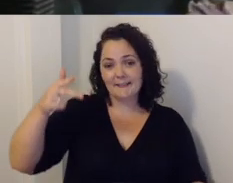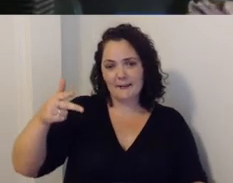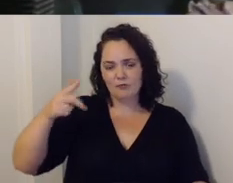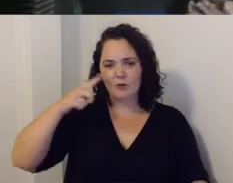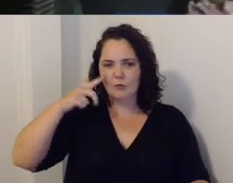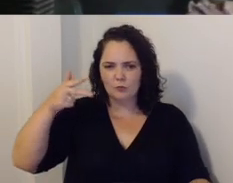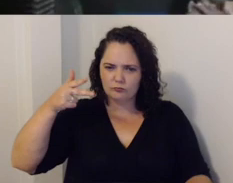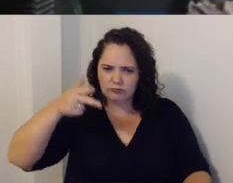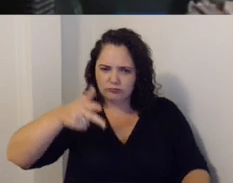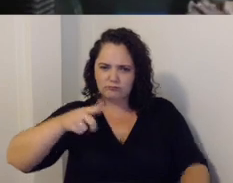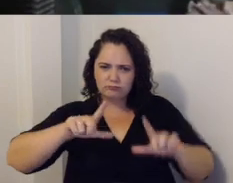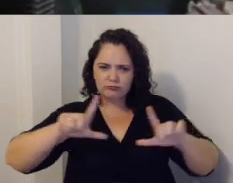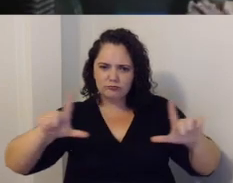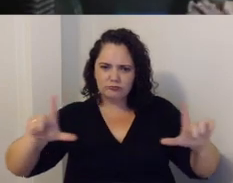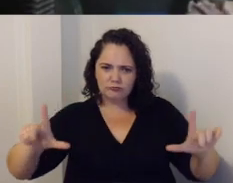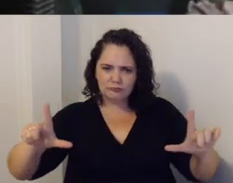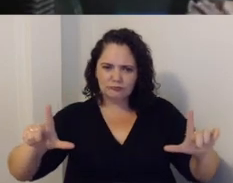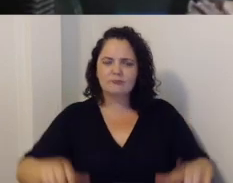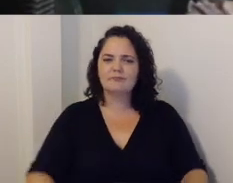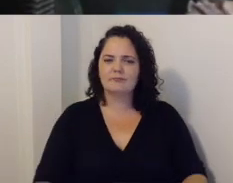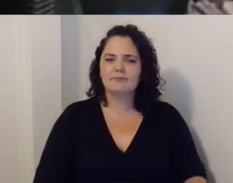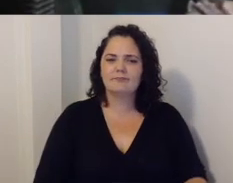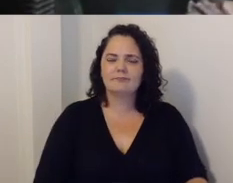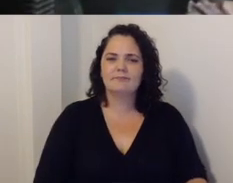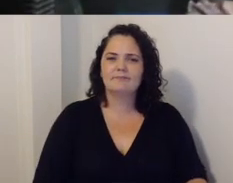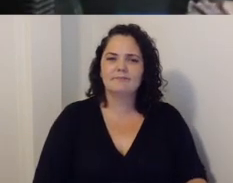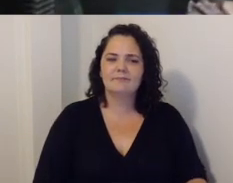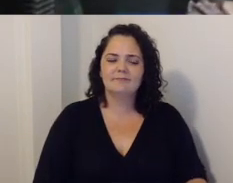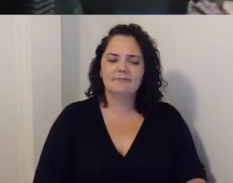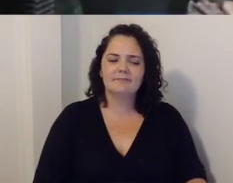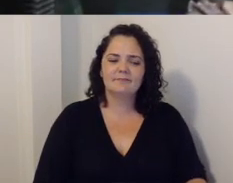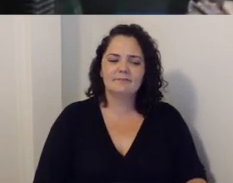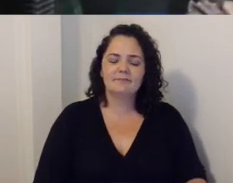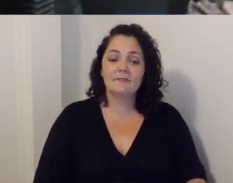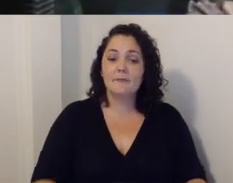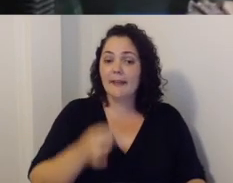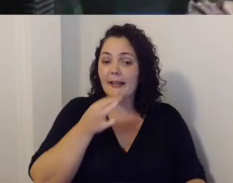more of a framed view of them and we're going to kick off this first drawing going a little bit